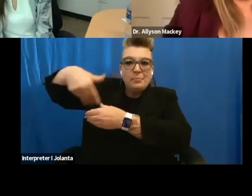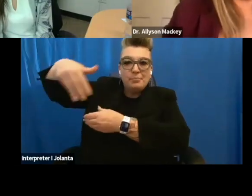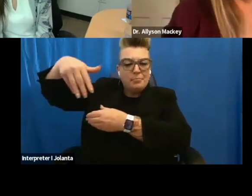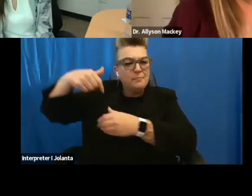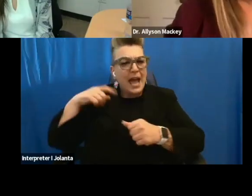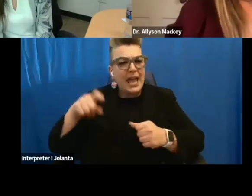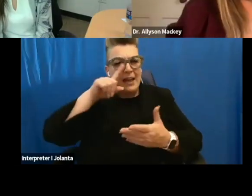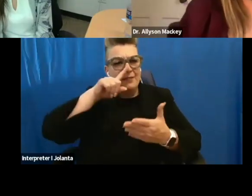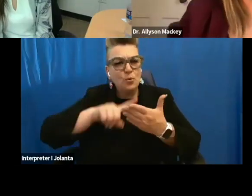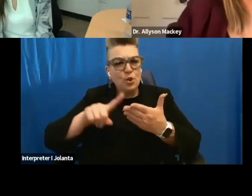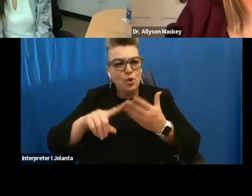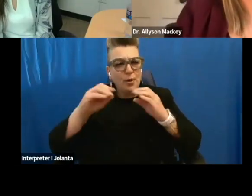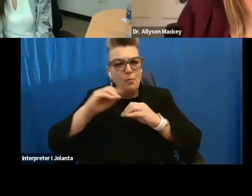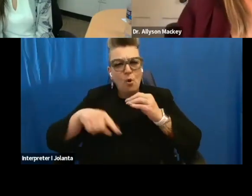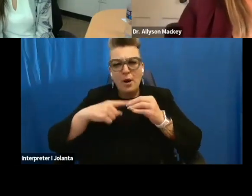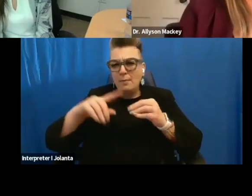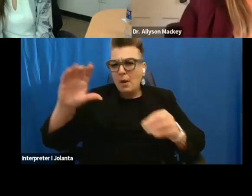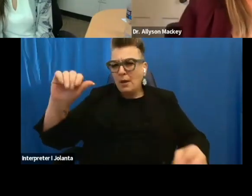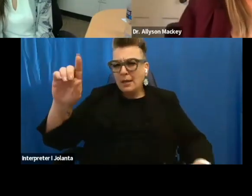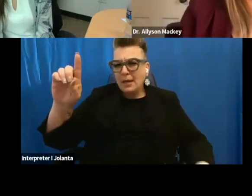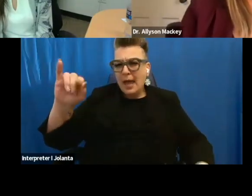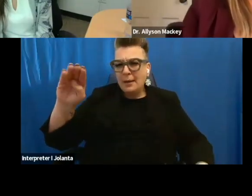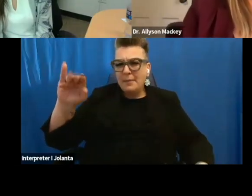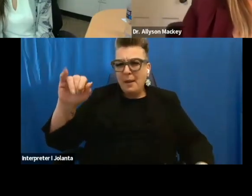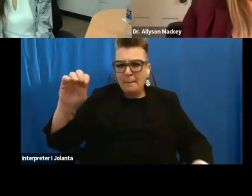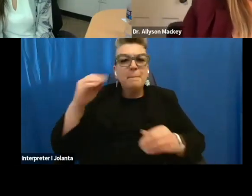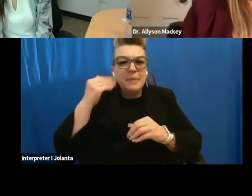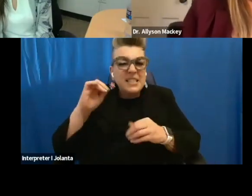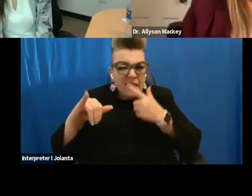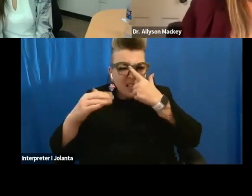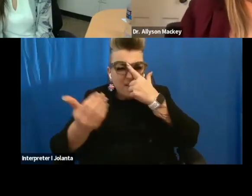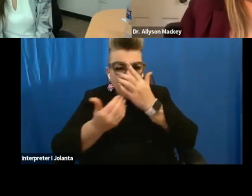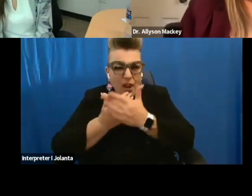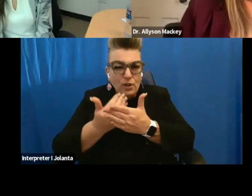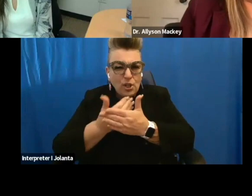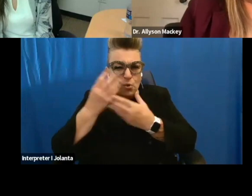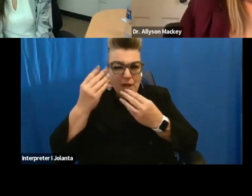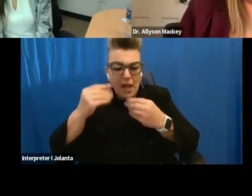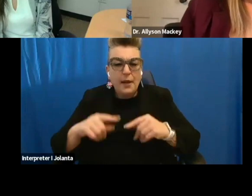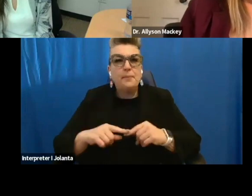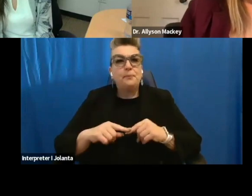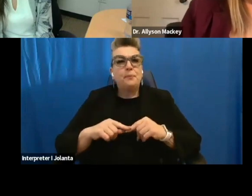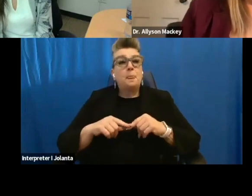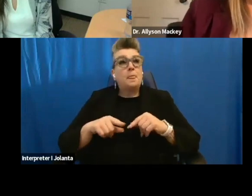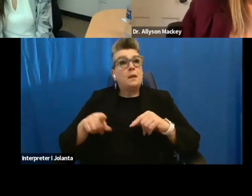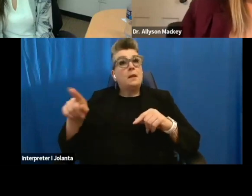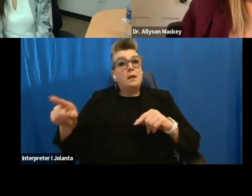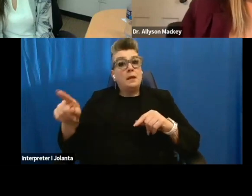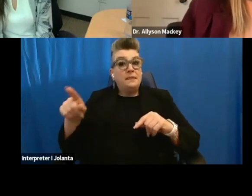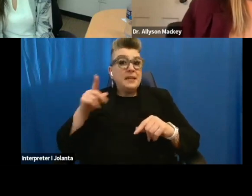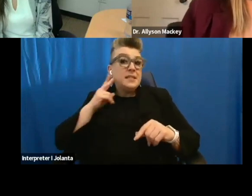new data um so I think the pace of maturation can be shaped through adaptive processes i think that